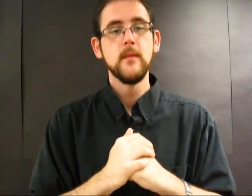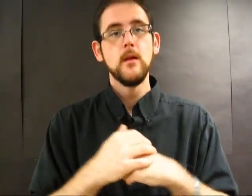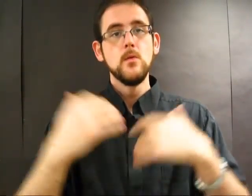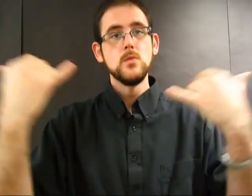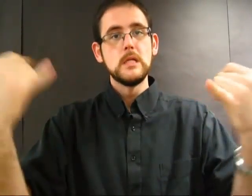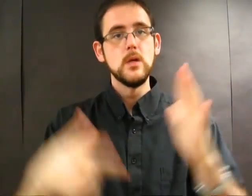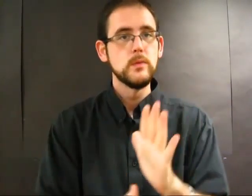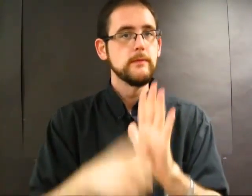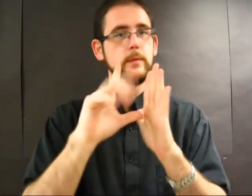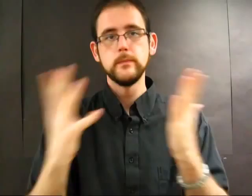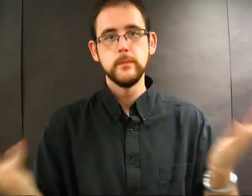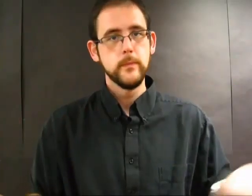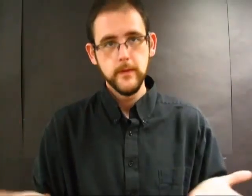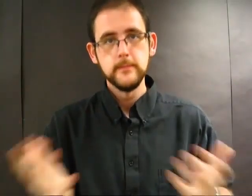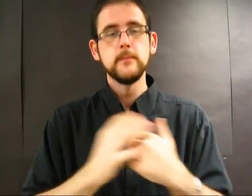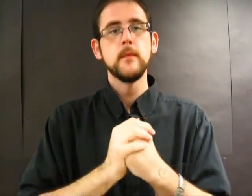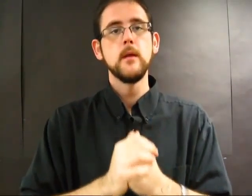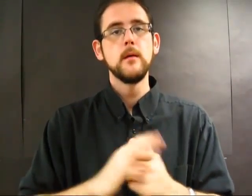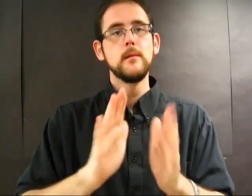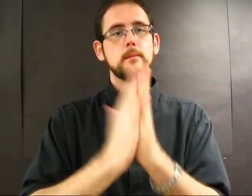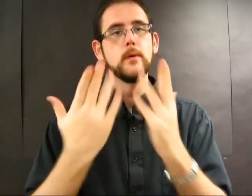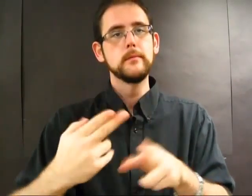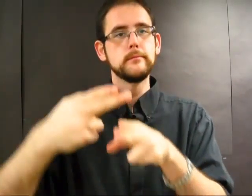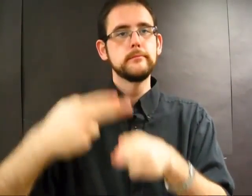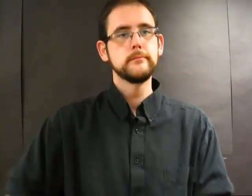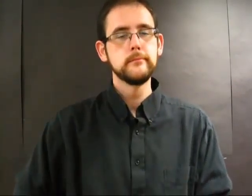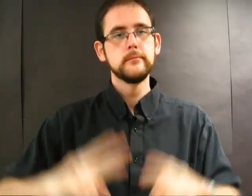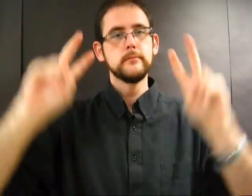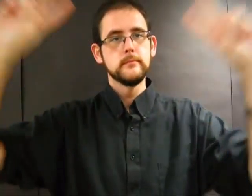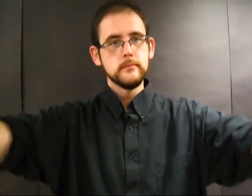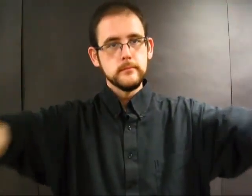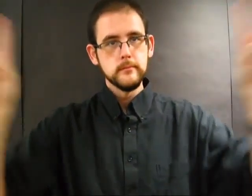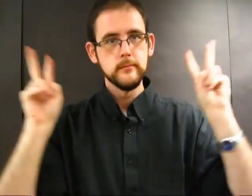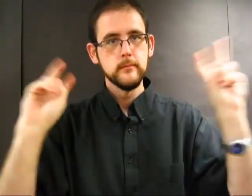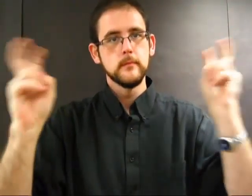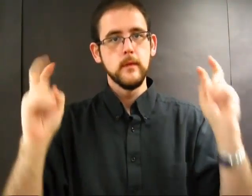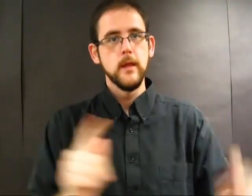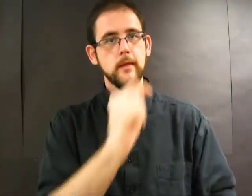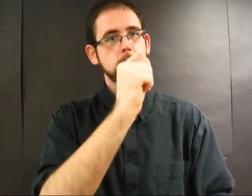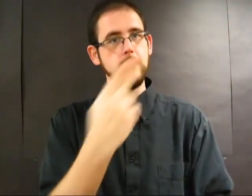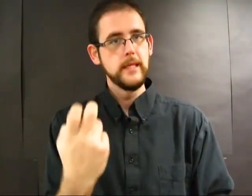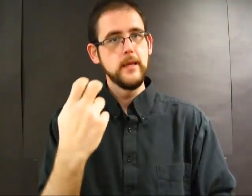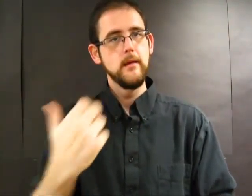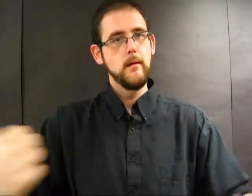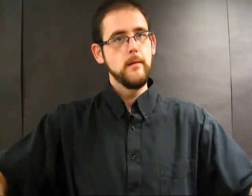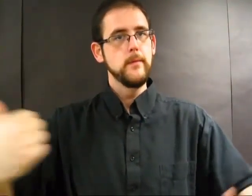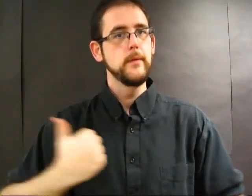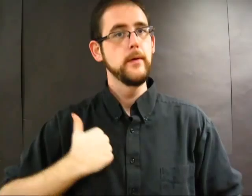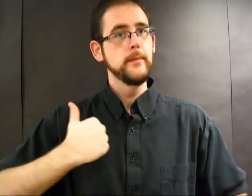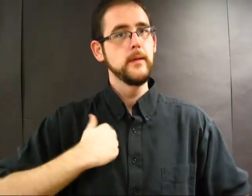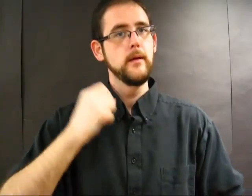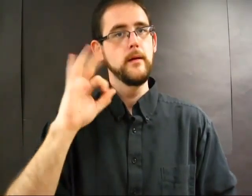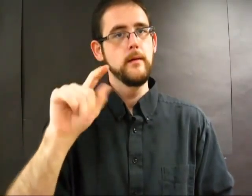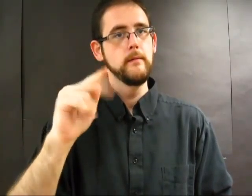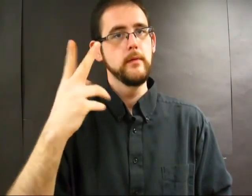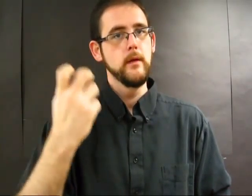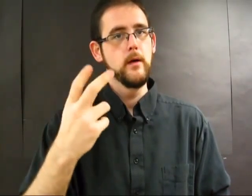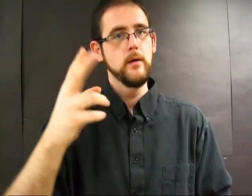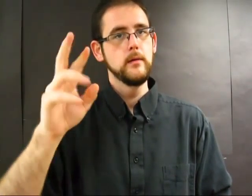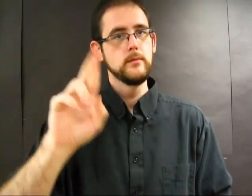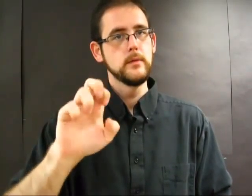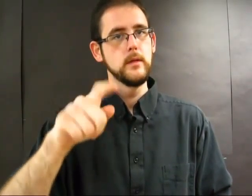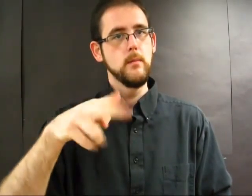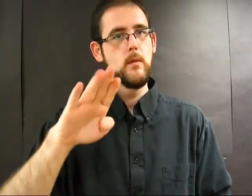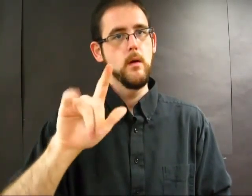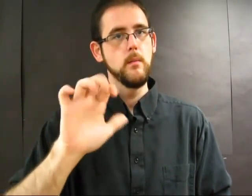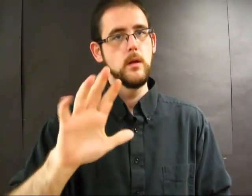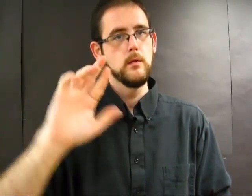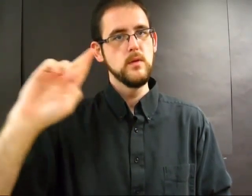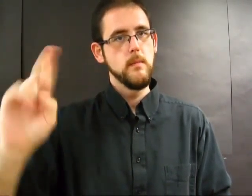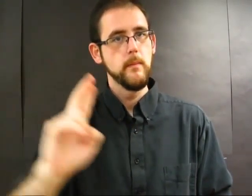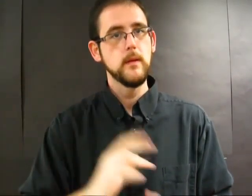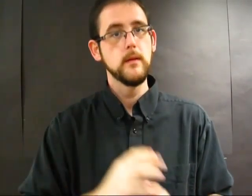Today's review is of a book named "The Army of the Republic."